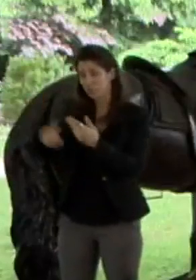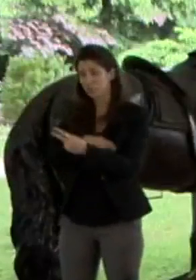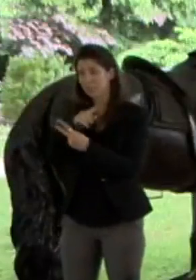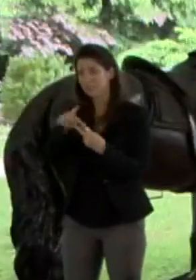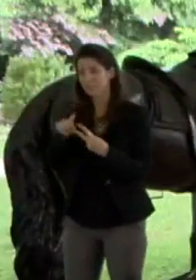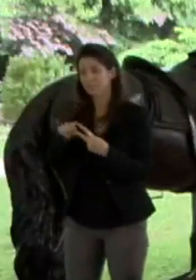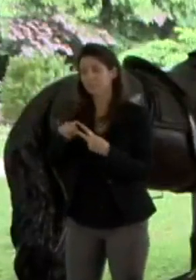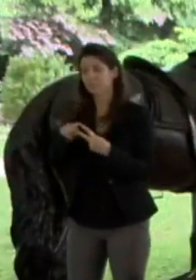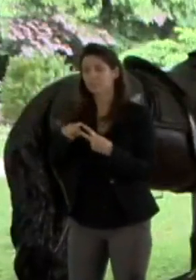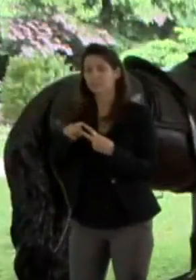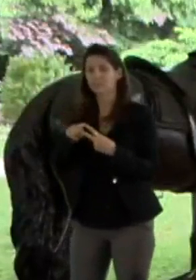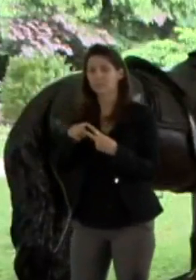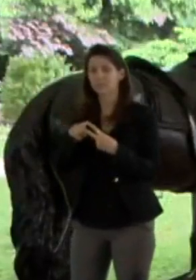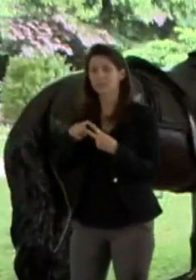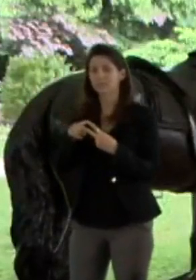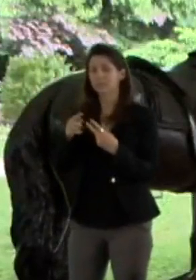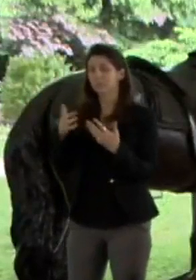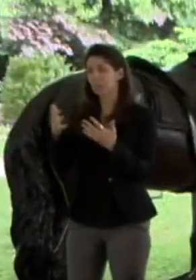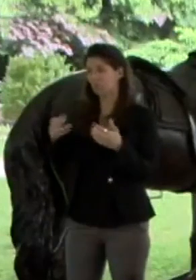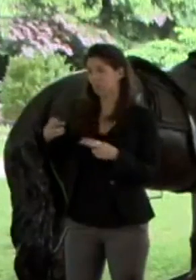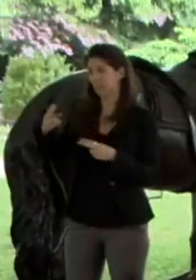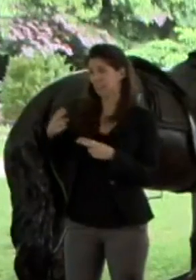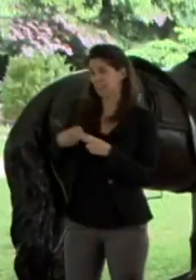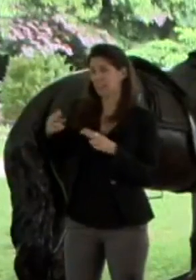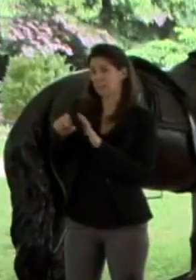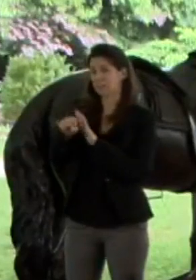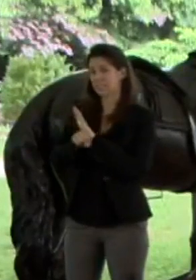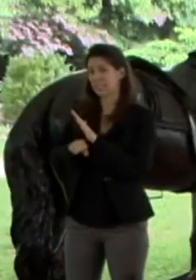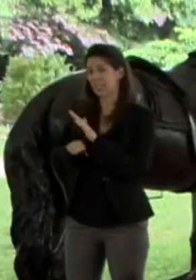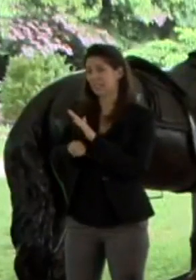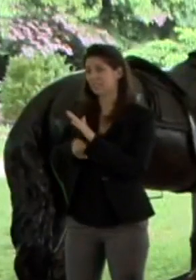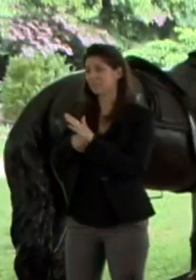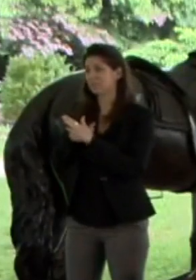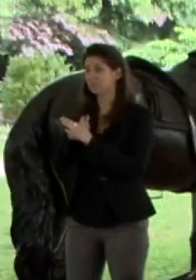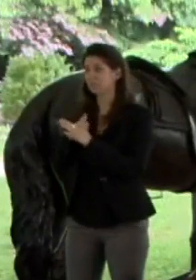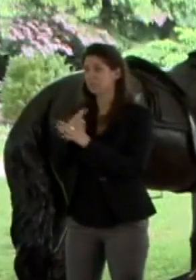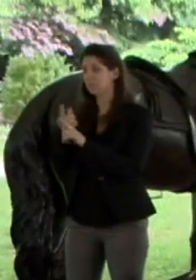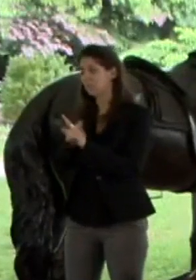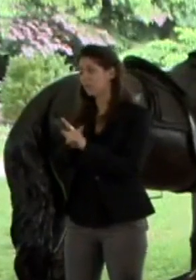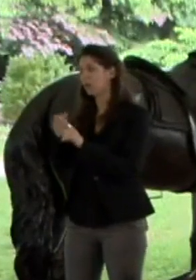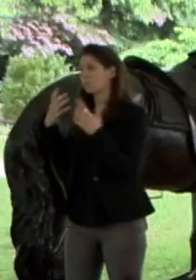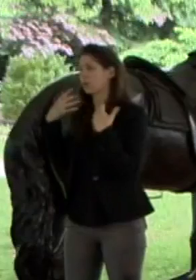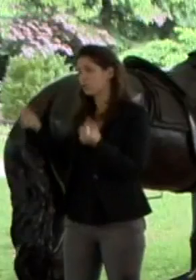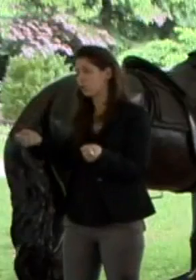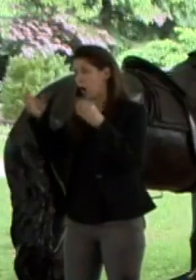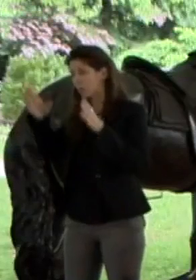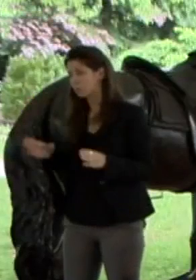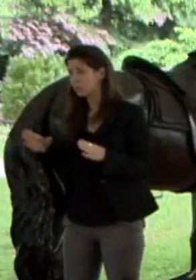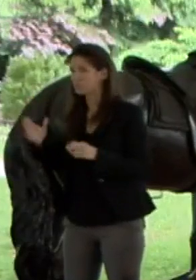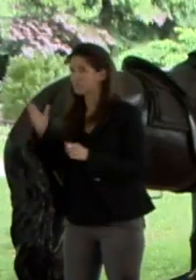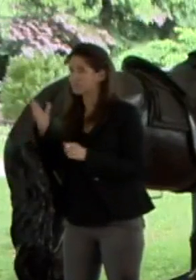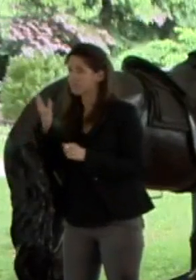THINK THE PEOPLE HERE SHOULD GET TO WEIGH IN ON THE IDENTITY. A COUPLE OF SUGGESTIONS I WOULD